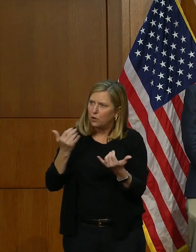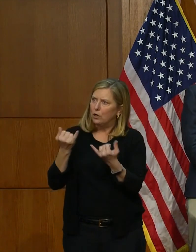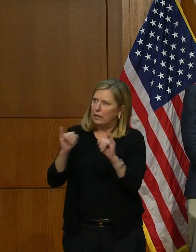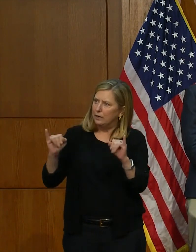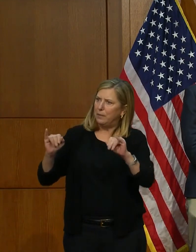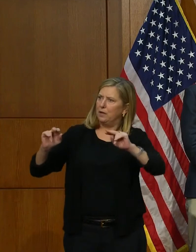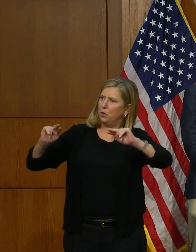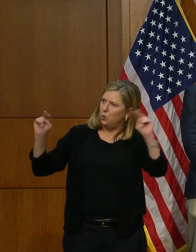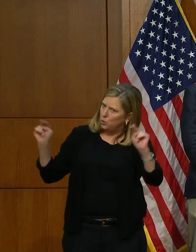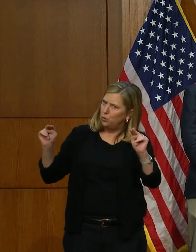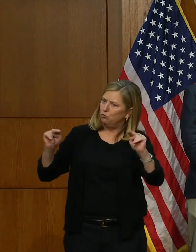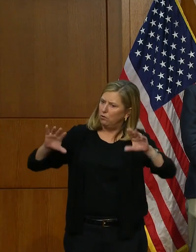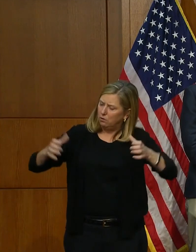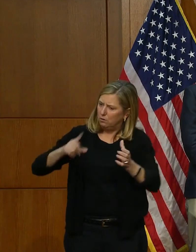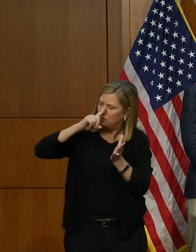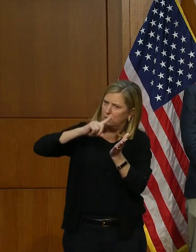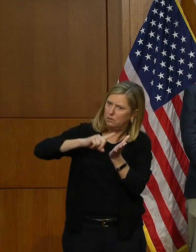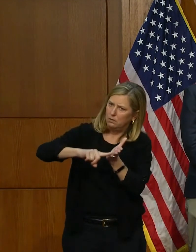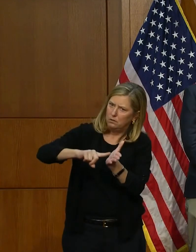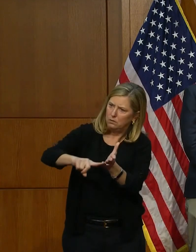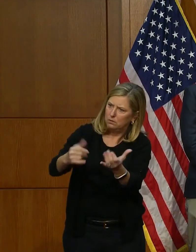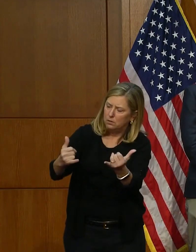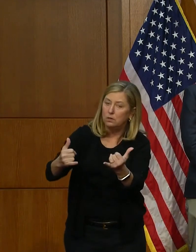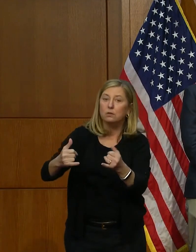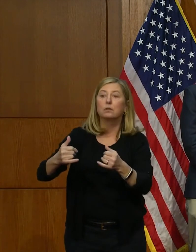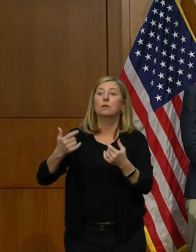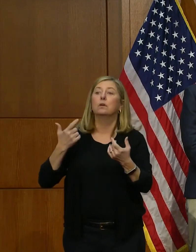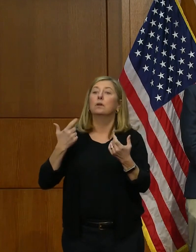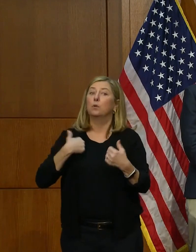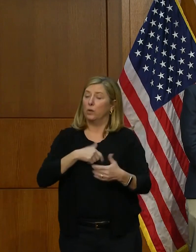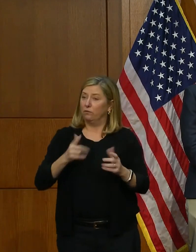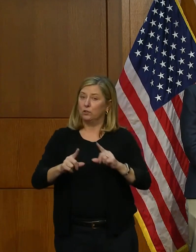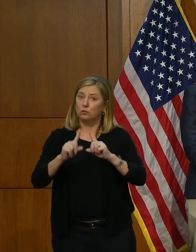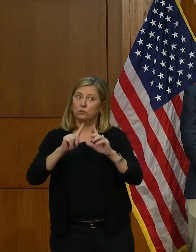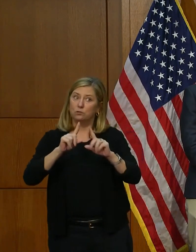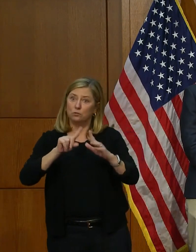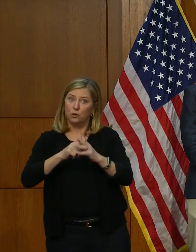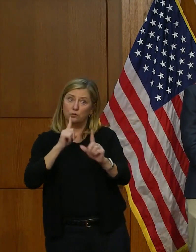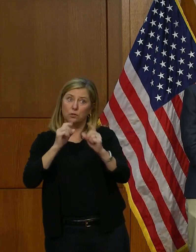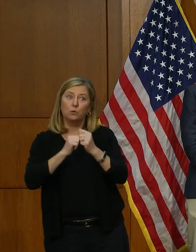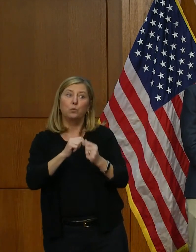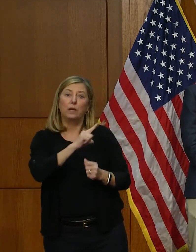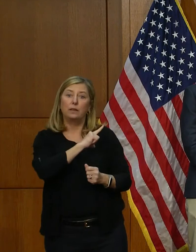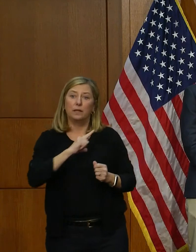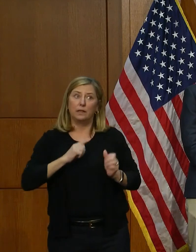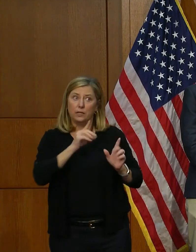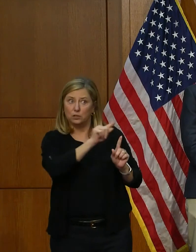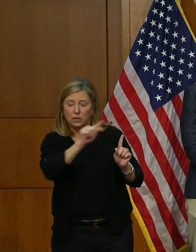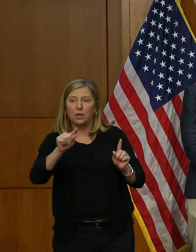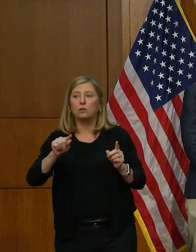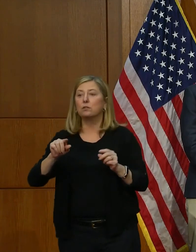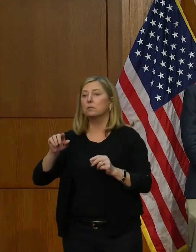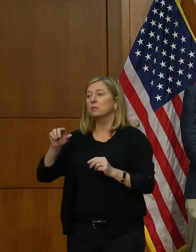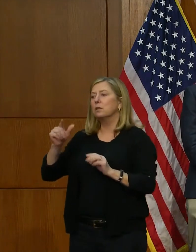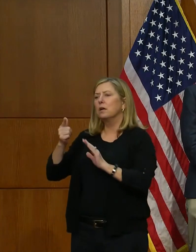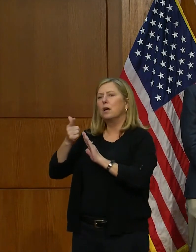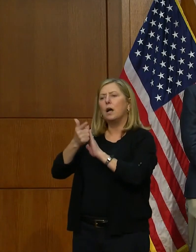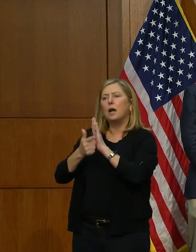THEY'RE NOT INCLUDED IN THE FINAL DRAFT. THAT BEING SAID WE WANTED TO BE INDEPENDENT. WE'VE BEGUN. TO SPEAK WITH